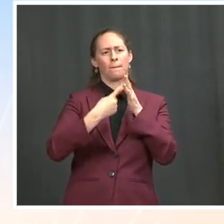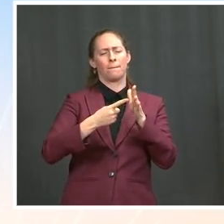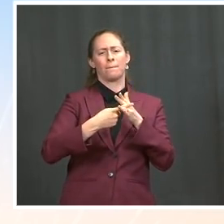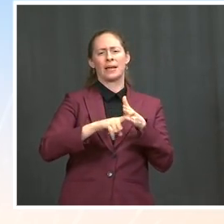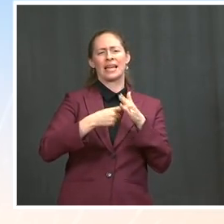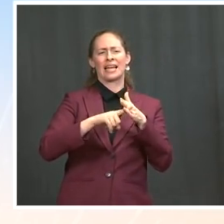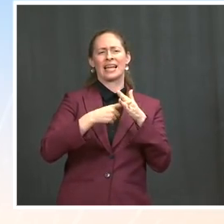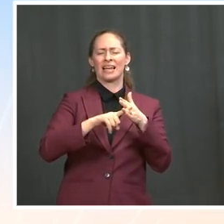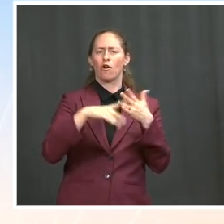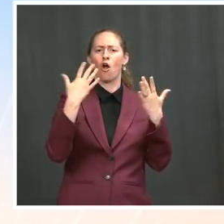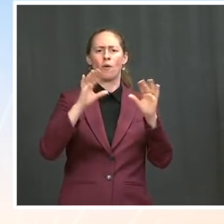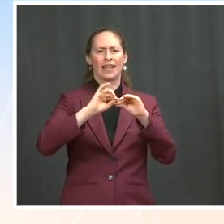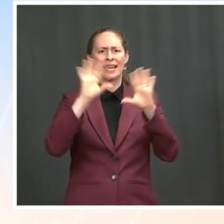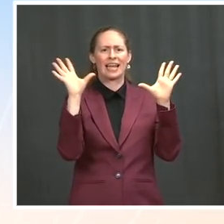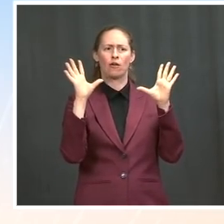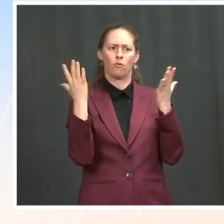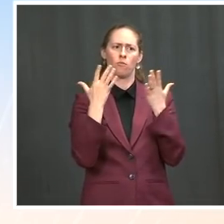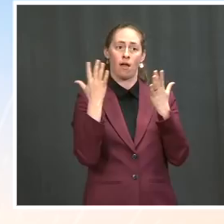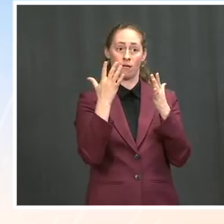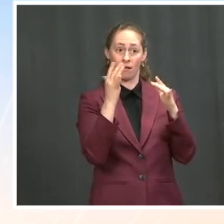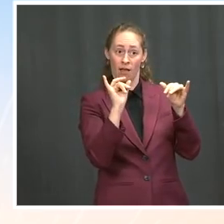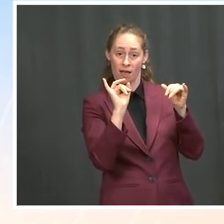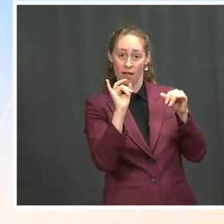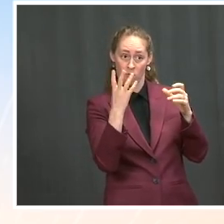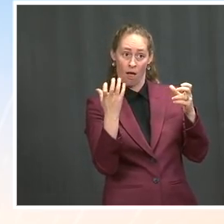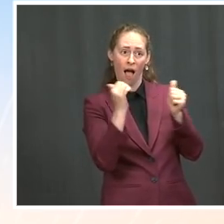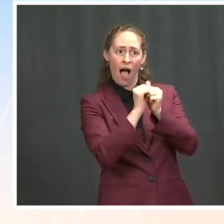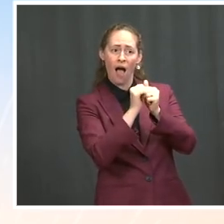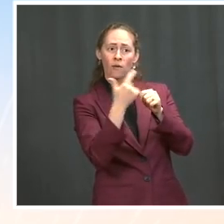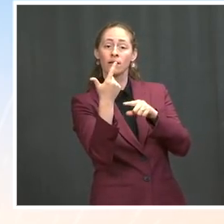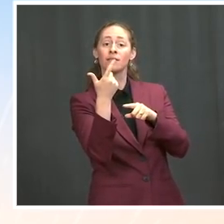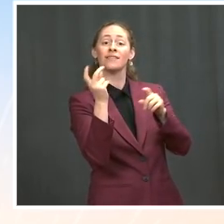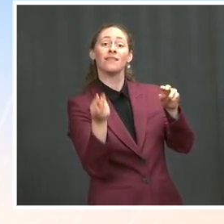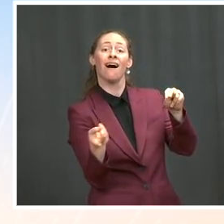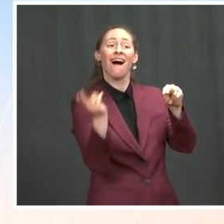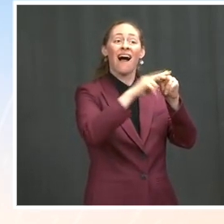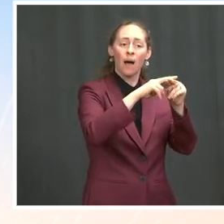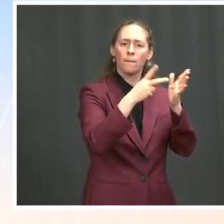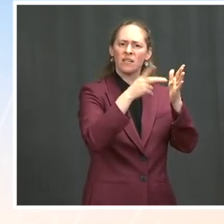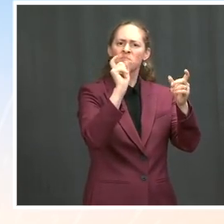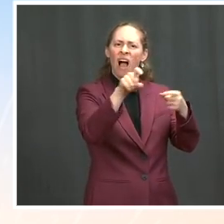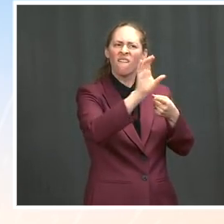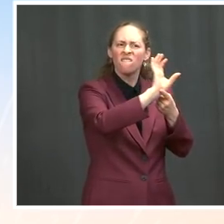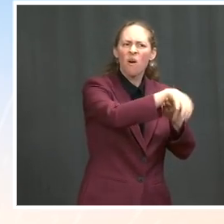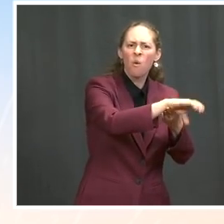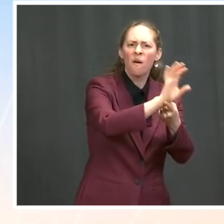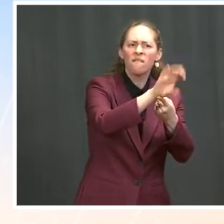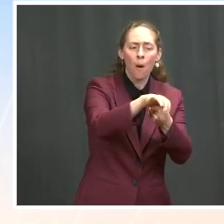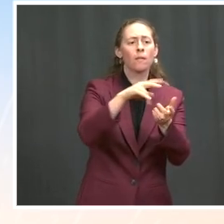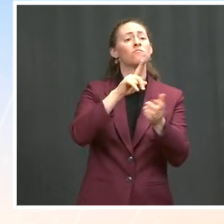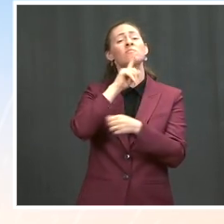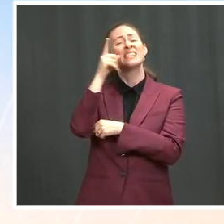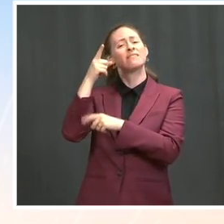to increase investment in tax enforcement, ensure that people who are the wealthiest are paying what they should be paying in taxes,